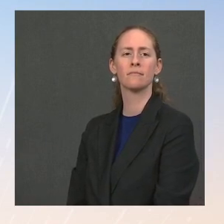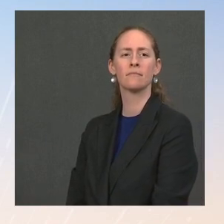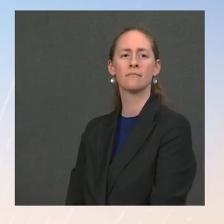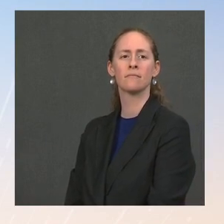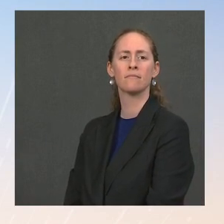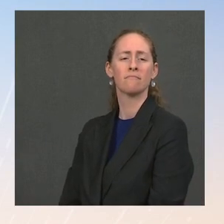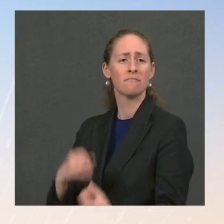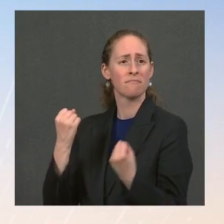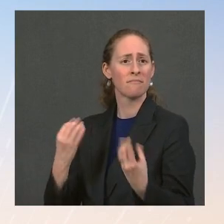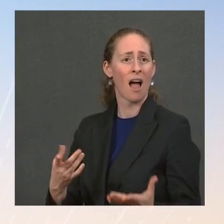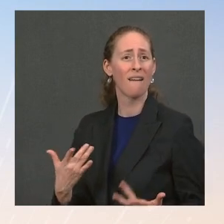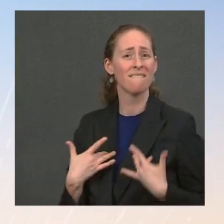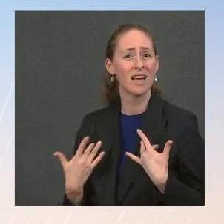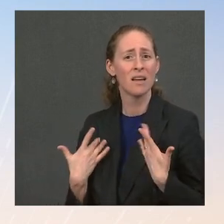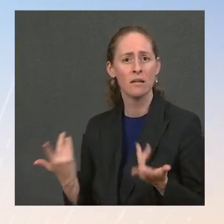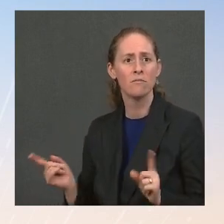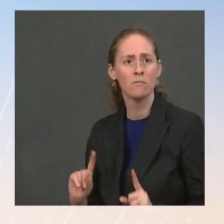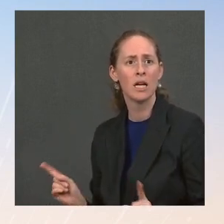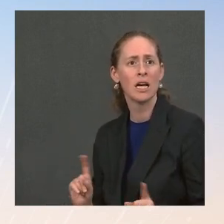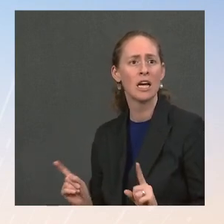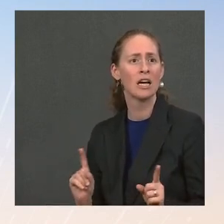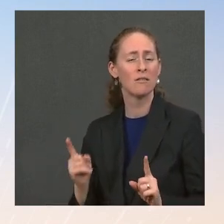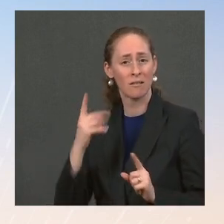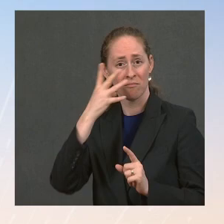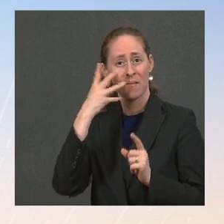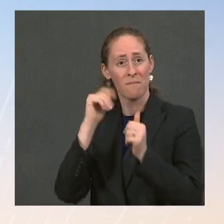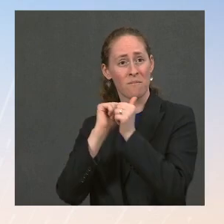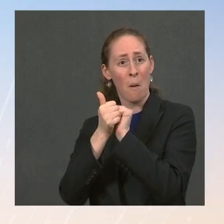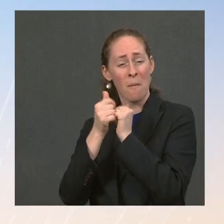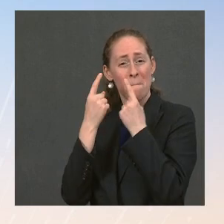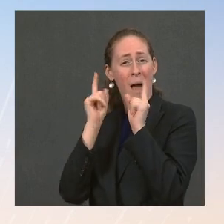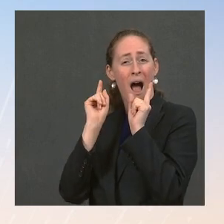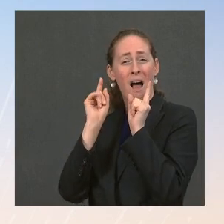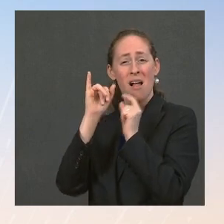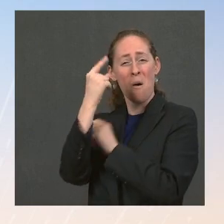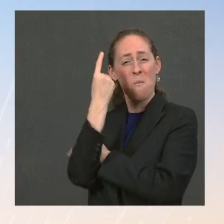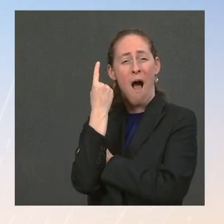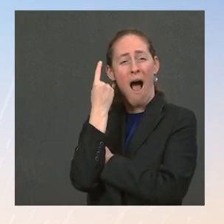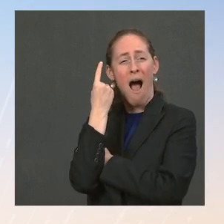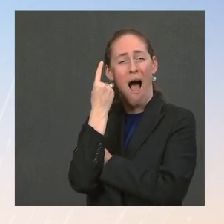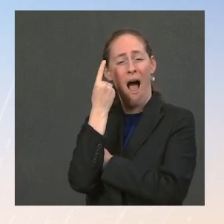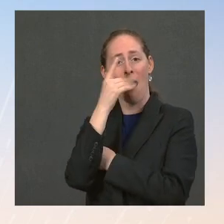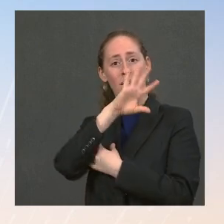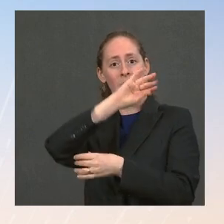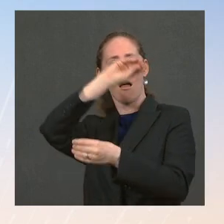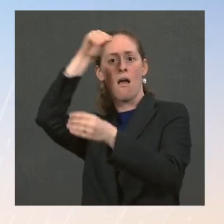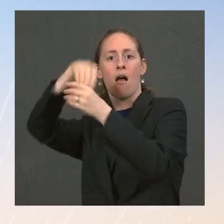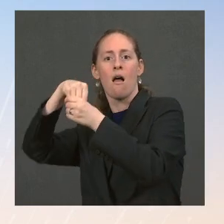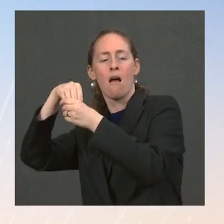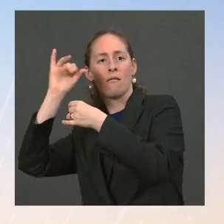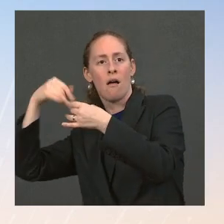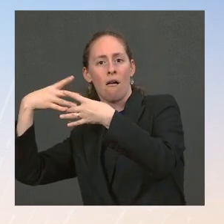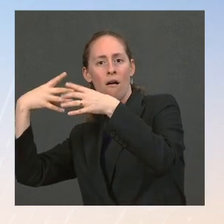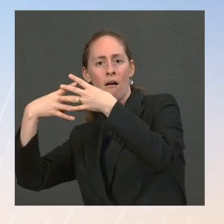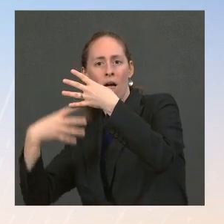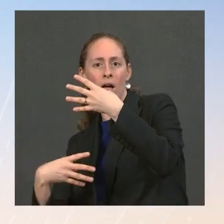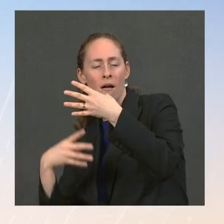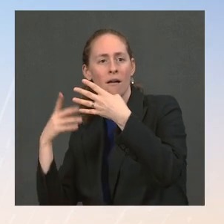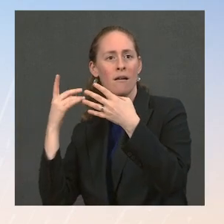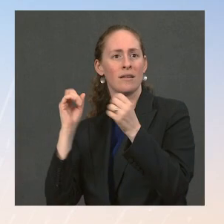President Biden said that that's, you know, one of the -- part of his agenda. I don't know. What are -- are there any concerns that this isn't going to happen at all?